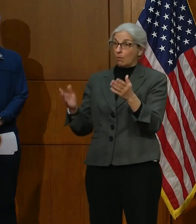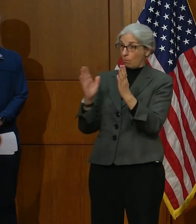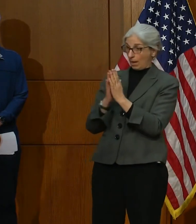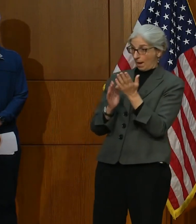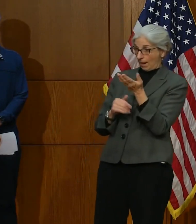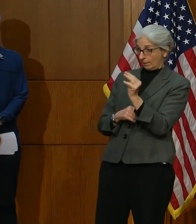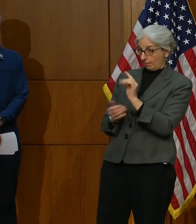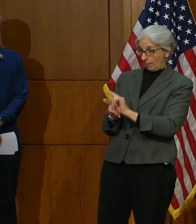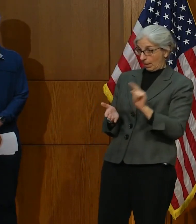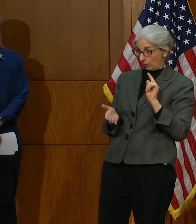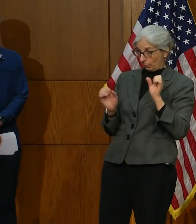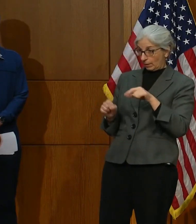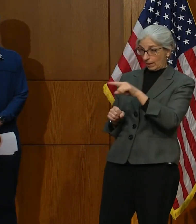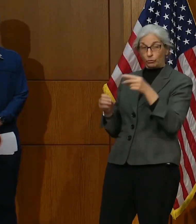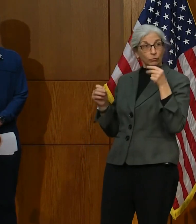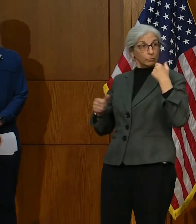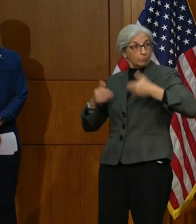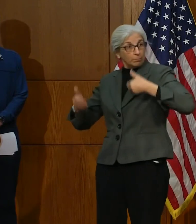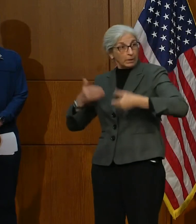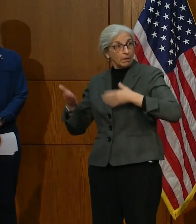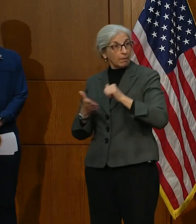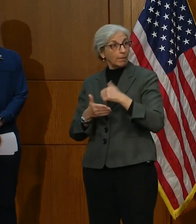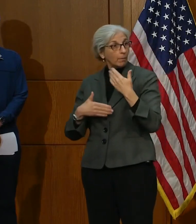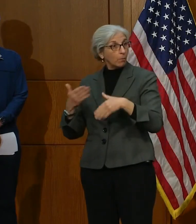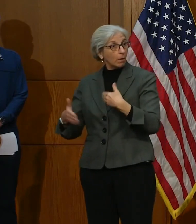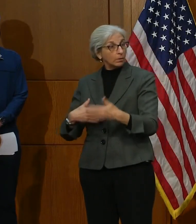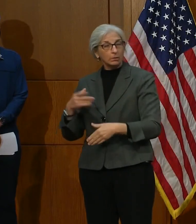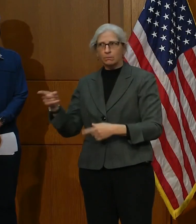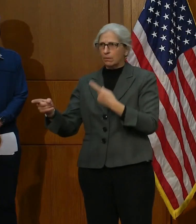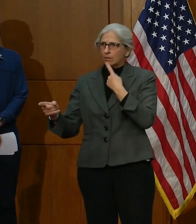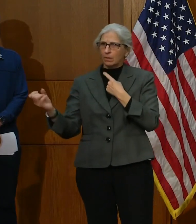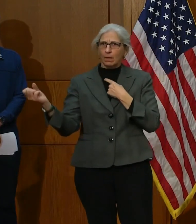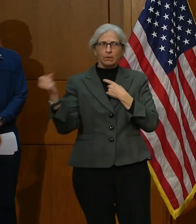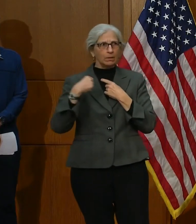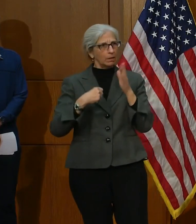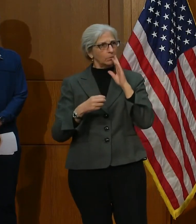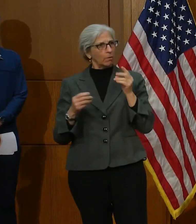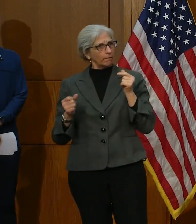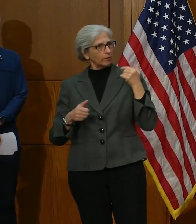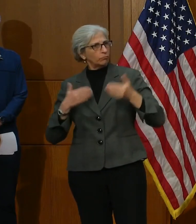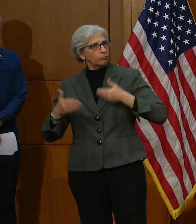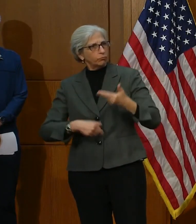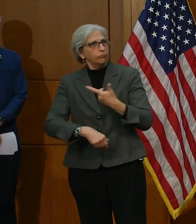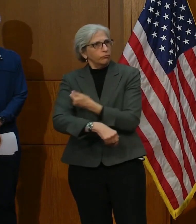DISCUSSIONS LAST WEEK AS I SAID THAT, CAN YOU SPEED UP THE